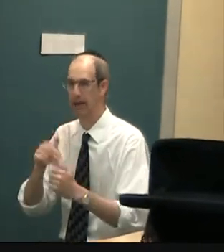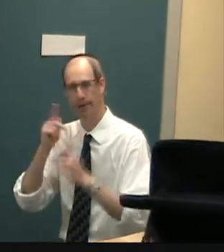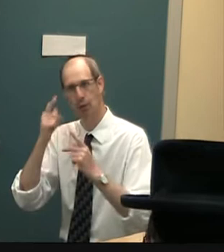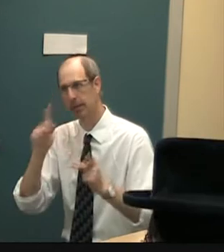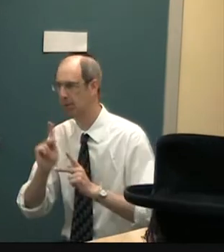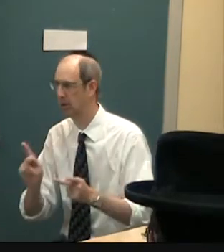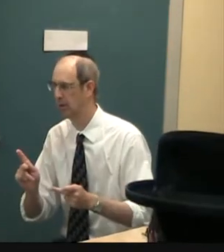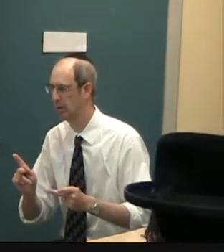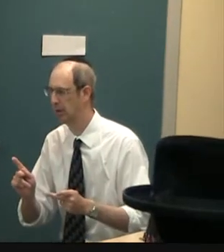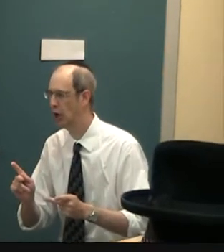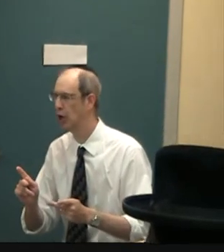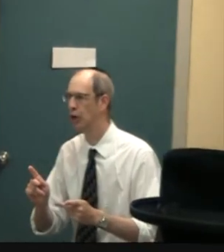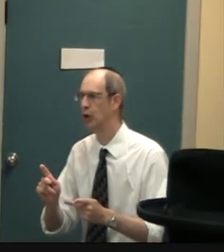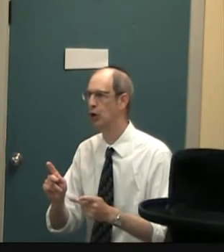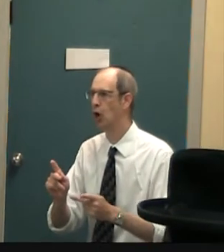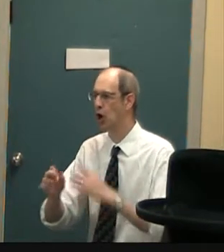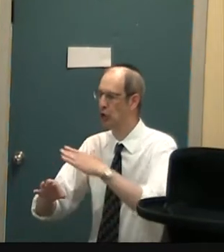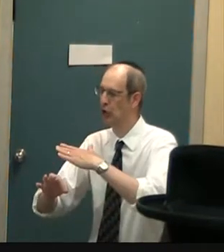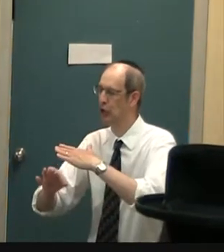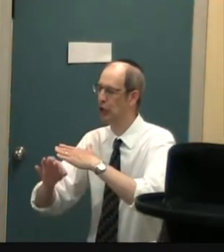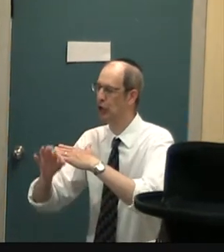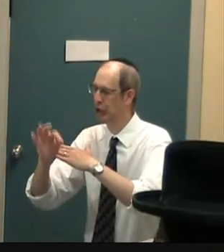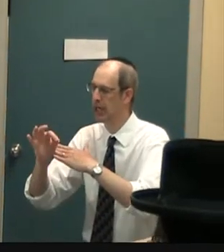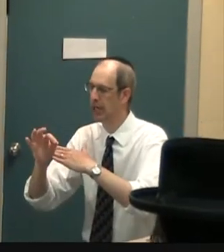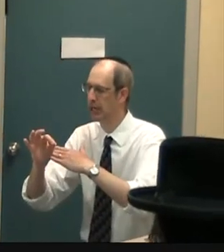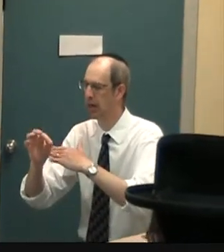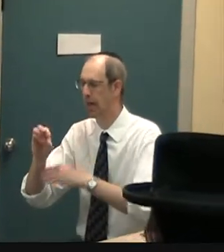So scheana shall chakras arreva the members goes and bellies